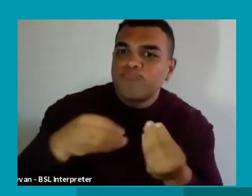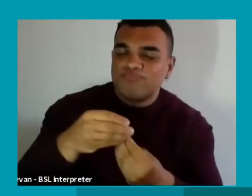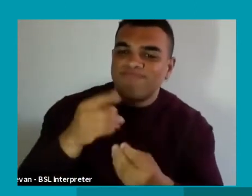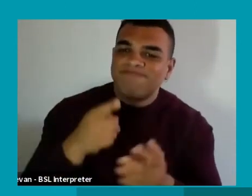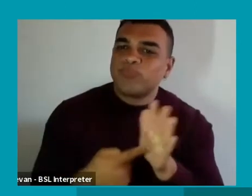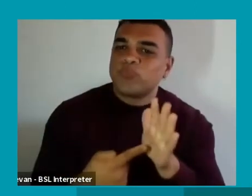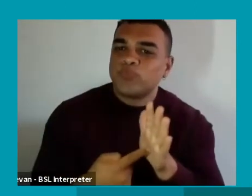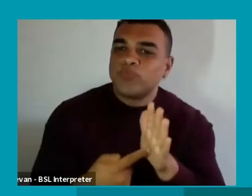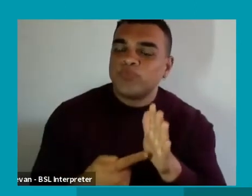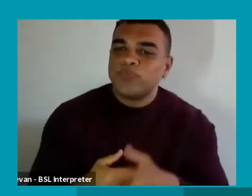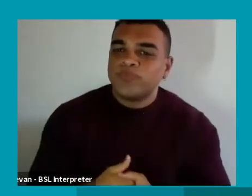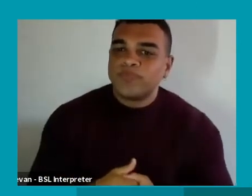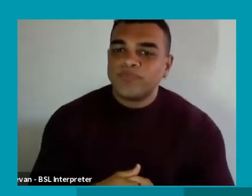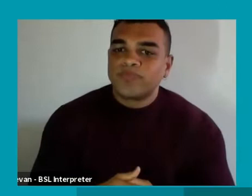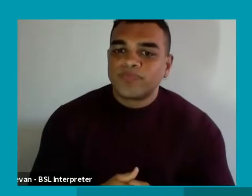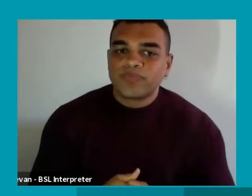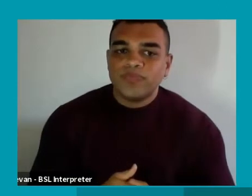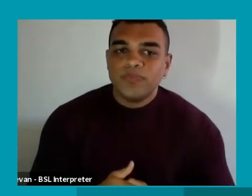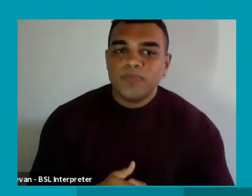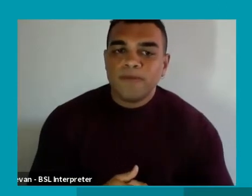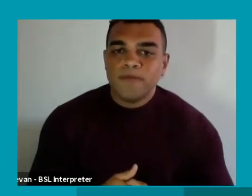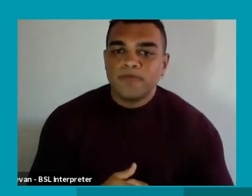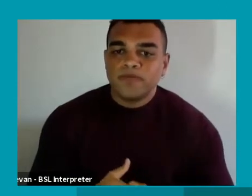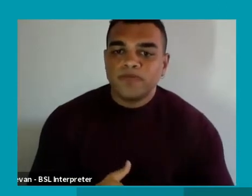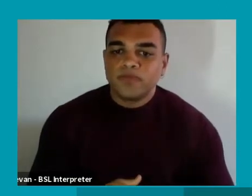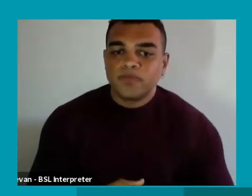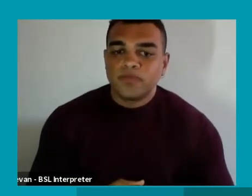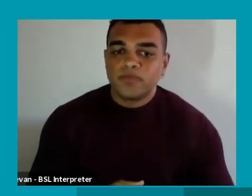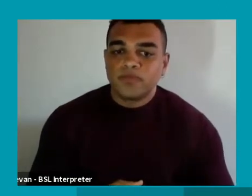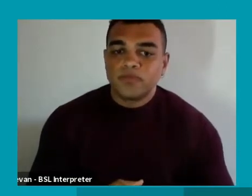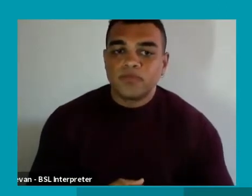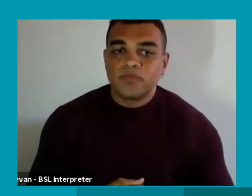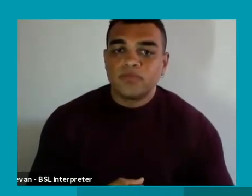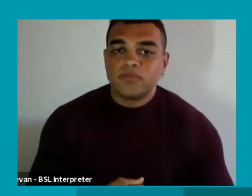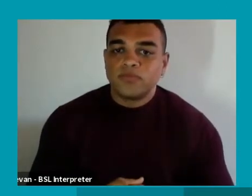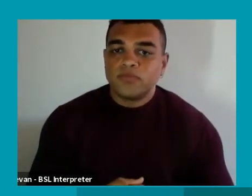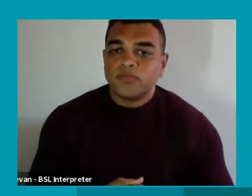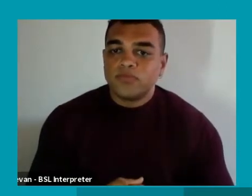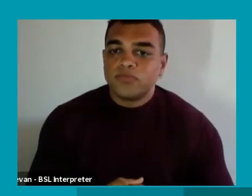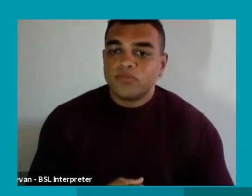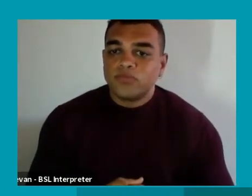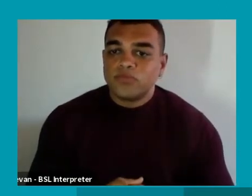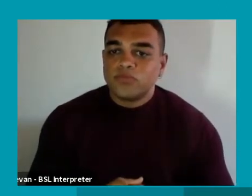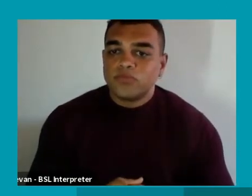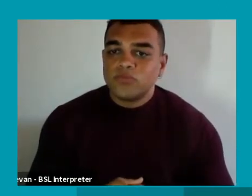OK great, Tammy thank you. I noticed that in the poll quite a lot of people were interested in